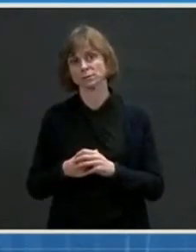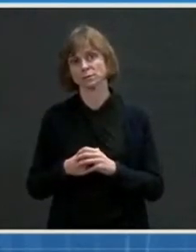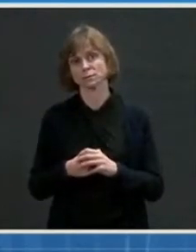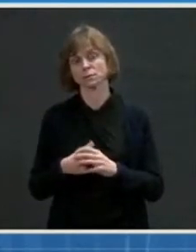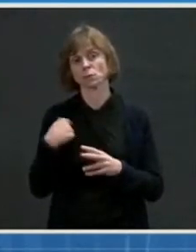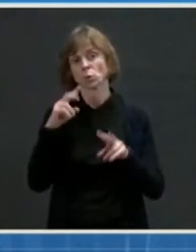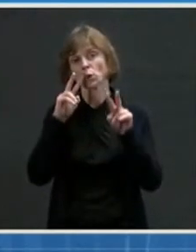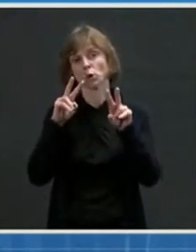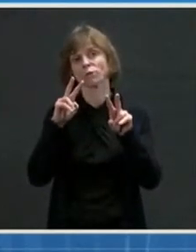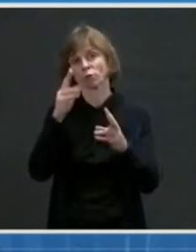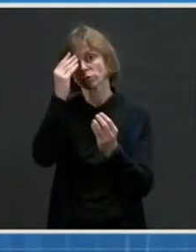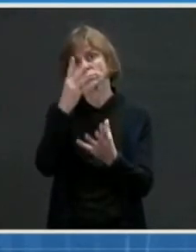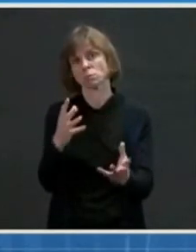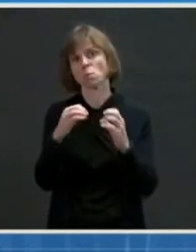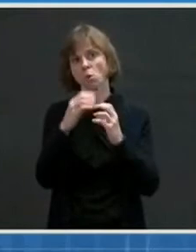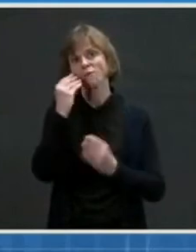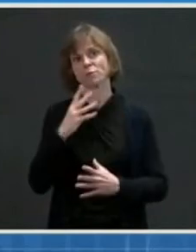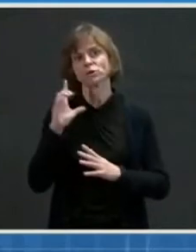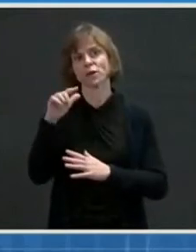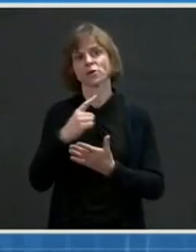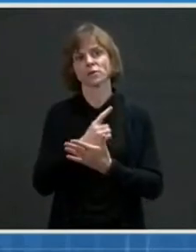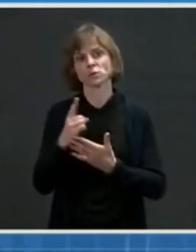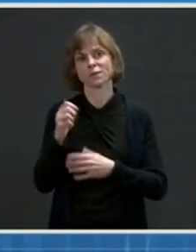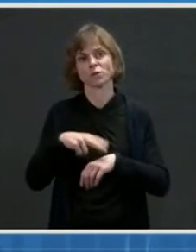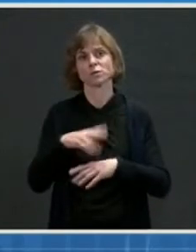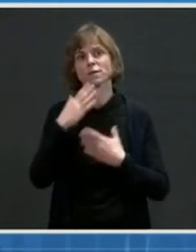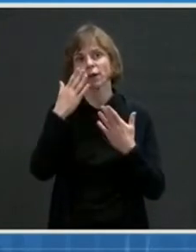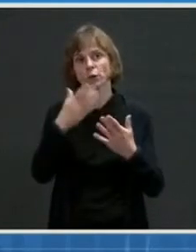REMEMBER THE 500,000 PEOPLE THAT WE HAVE LOST AND WE WILL